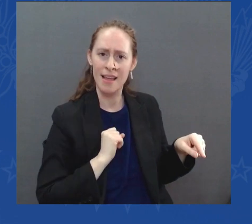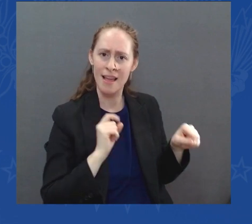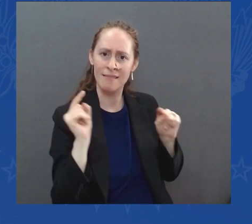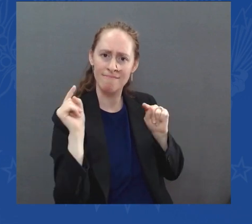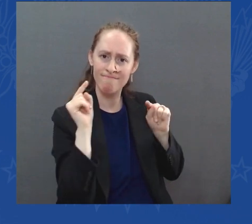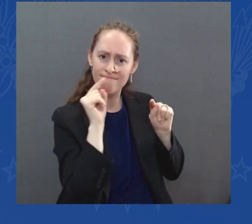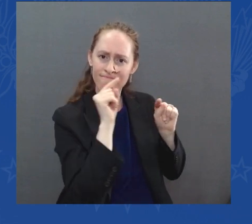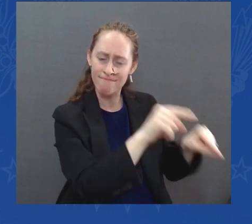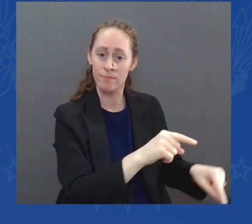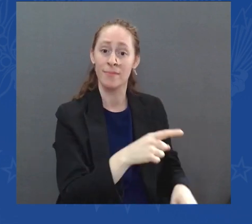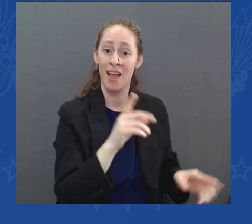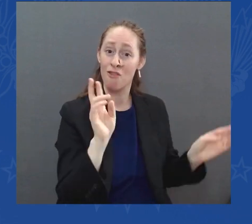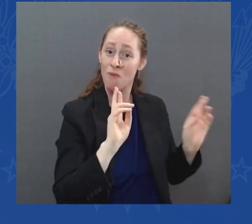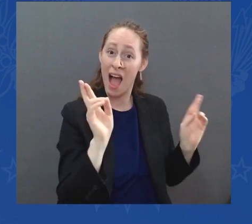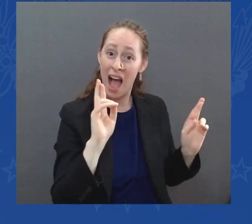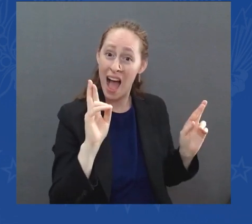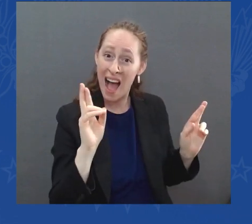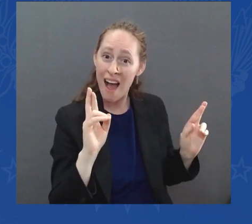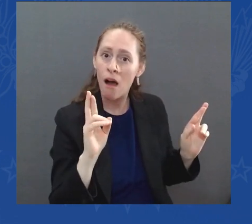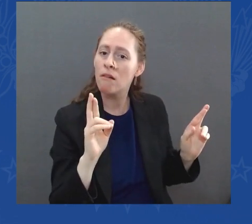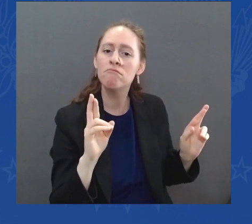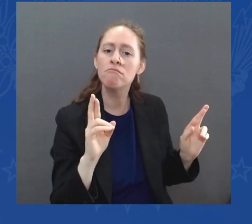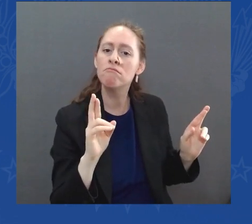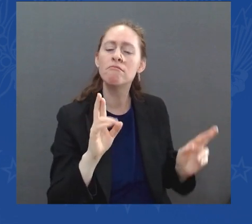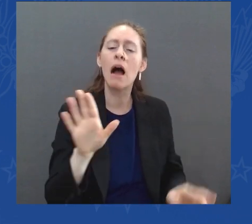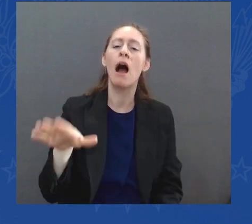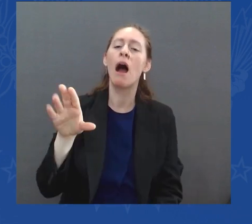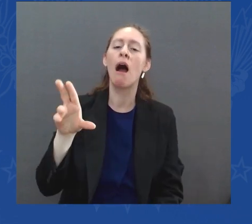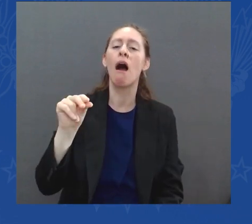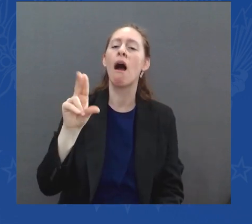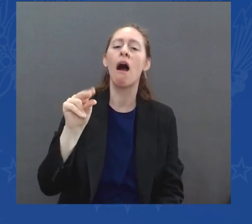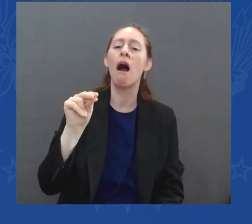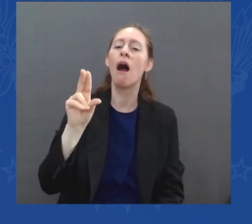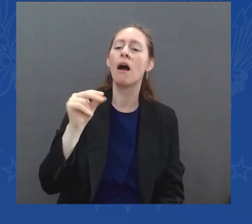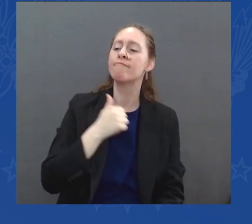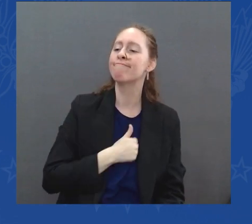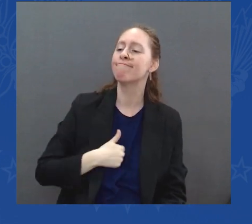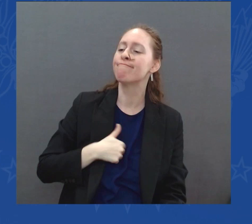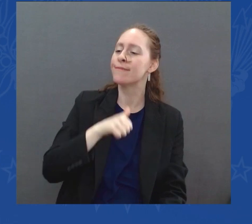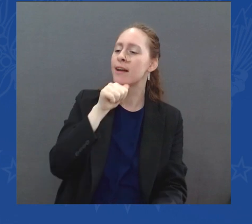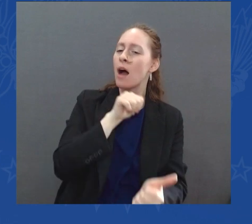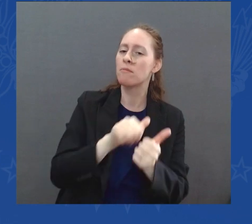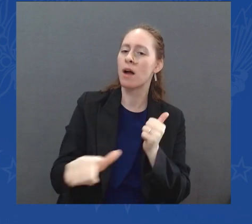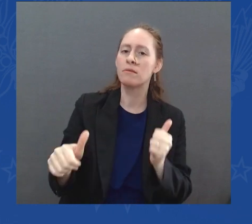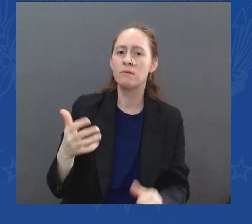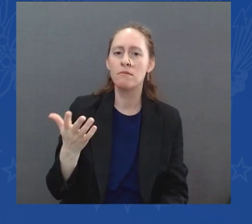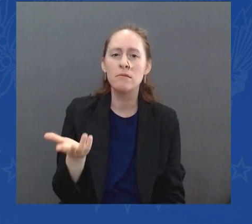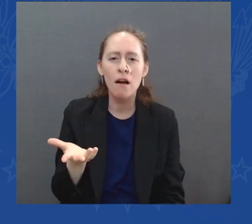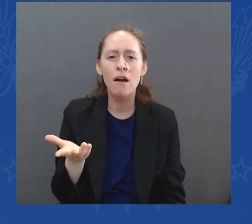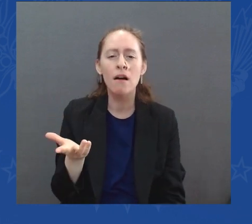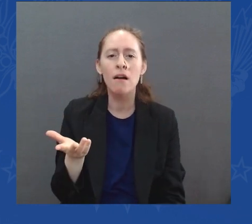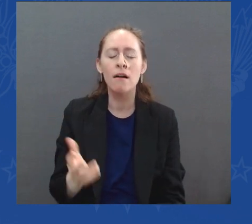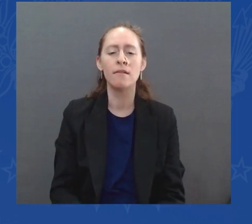But we finally stand here today. Generations later, to witness this historic moment